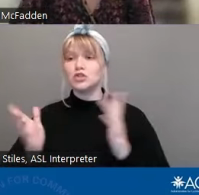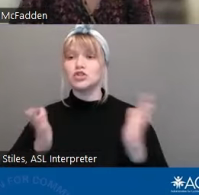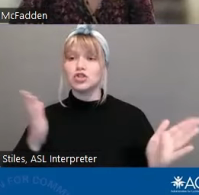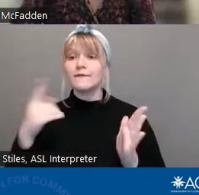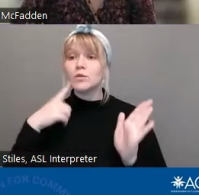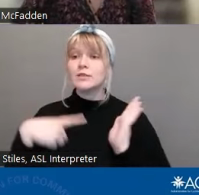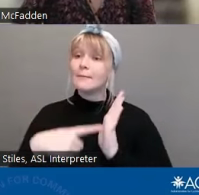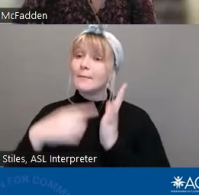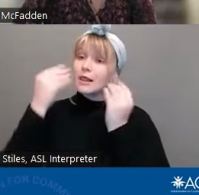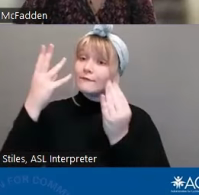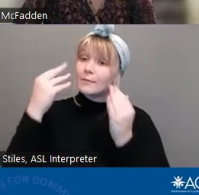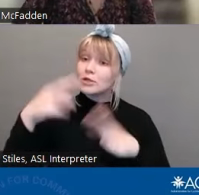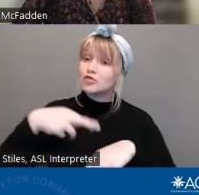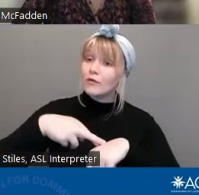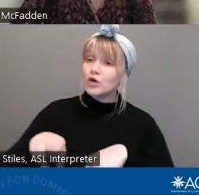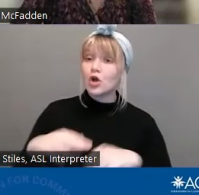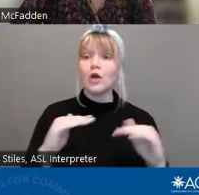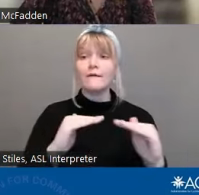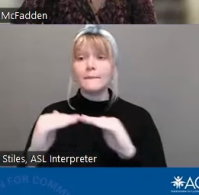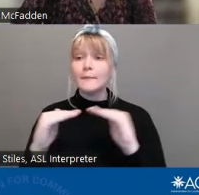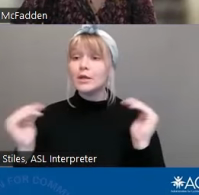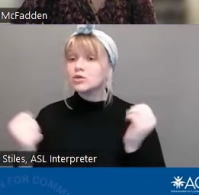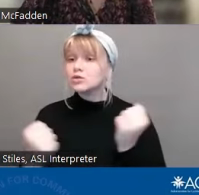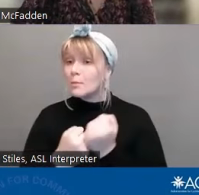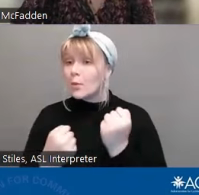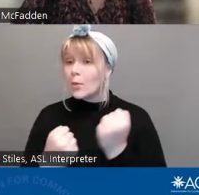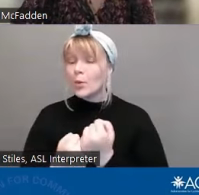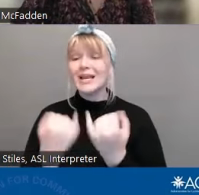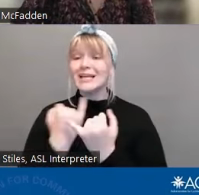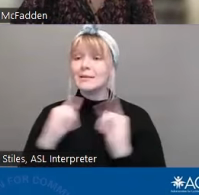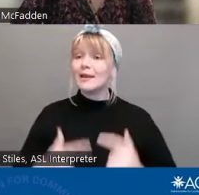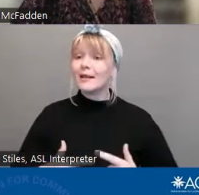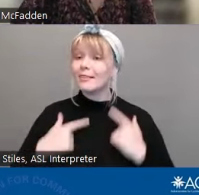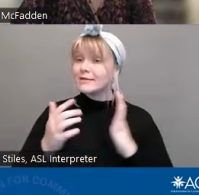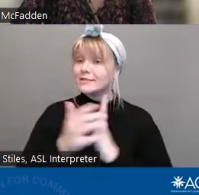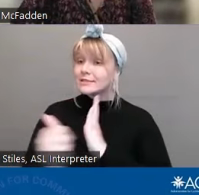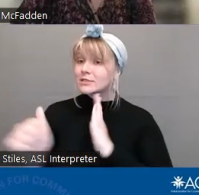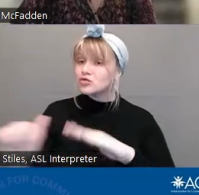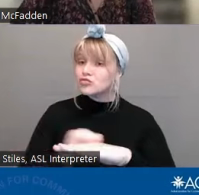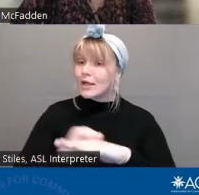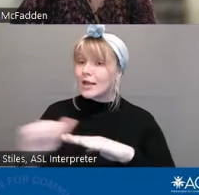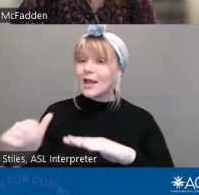referral, peer support, independent living skills training, and individual and systems